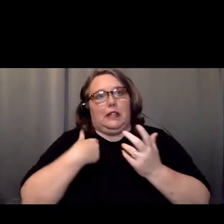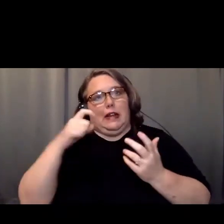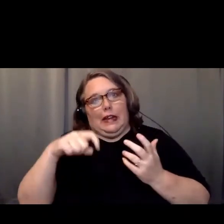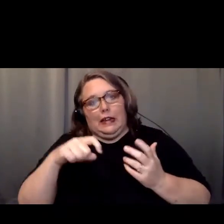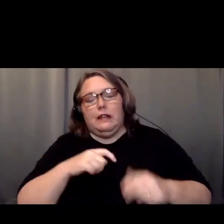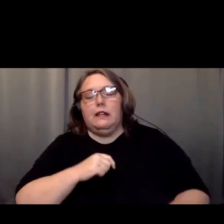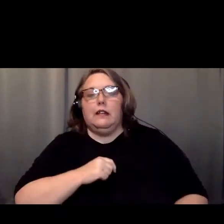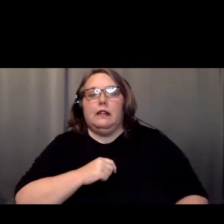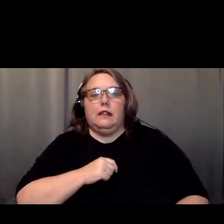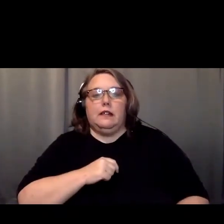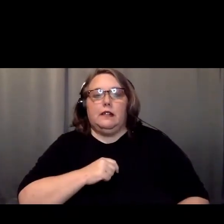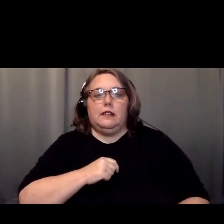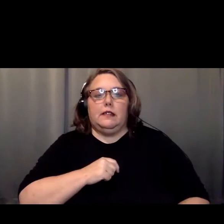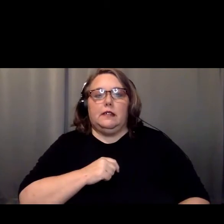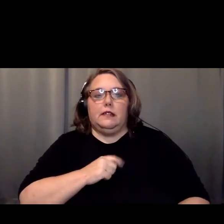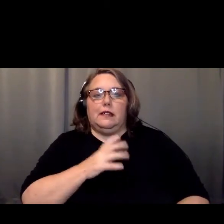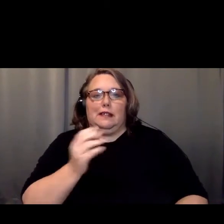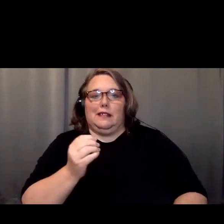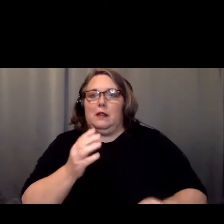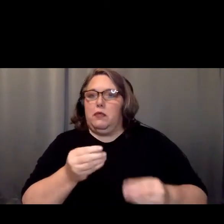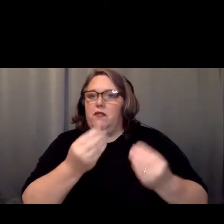and that you provide medical documentation